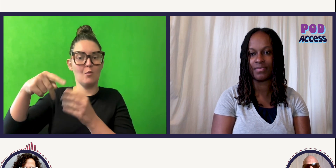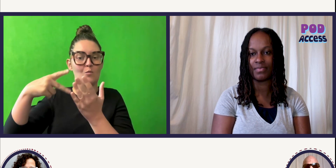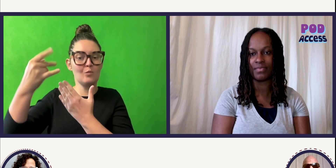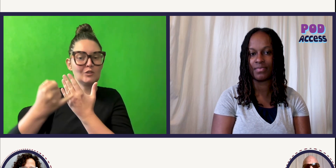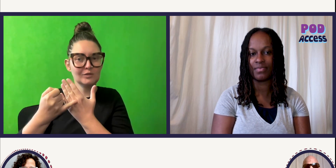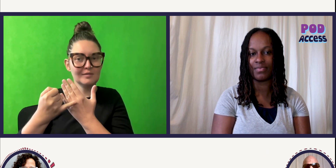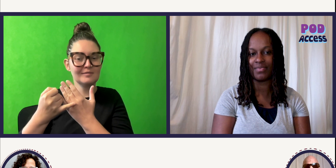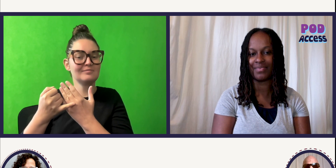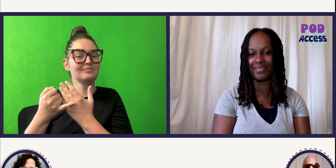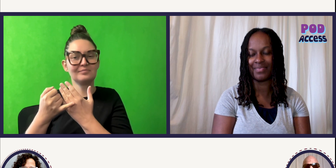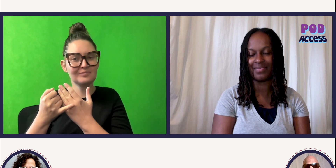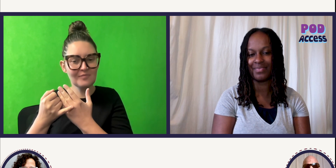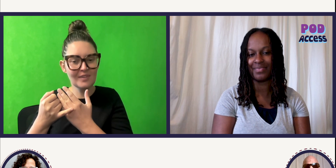the funding to kick this off.